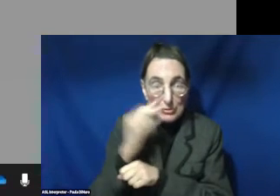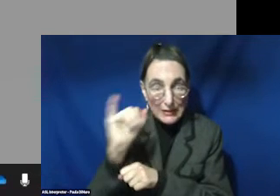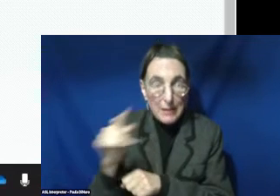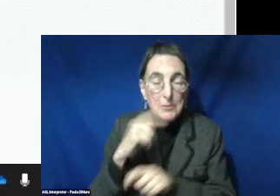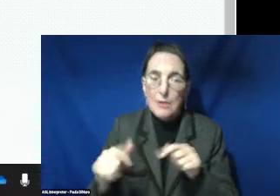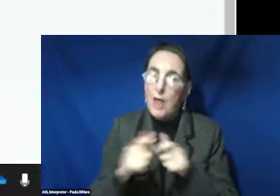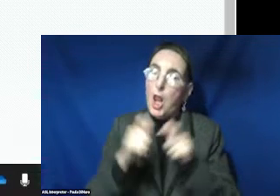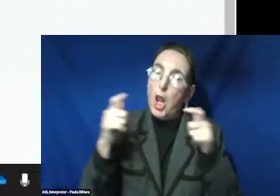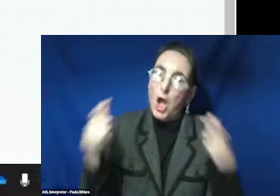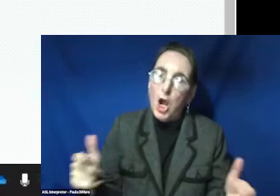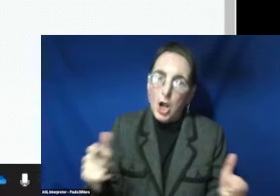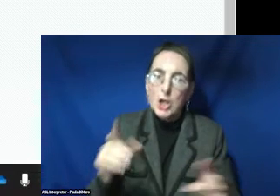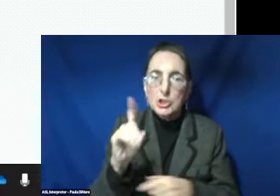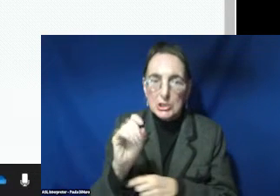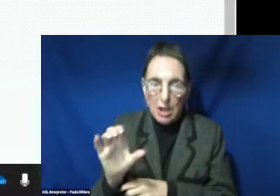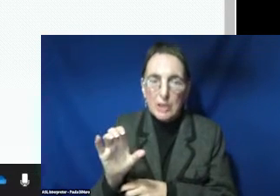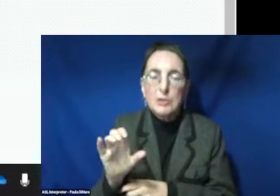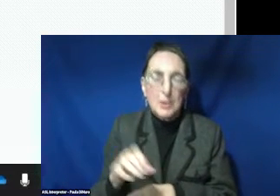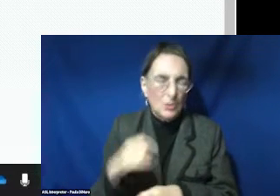I'm going to go ahead and demo that really quickly for you.